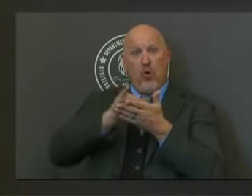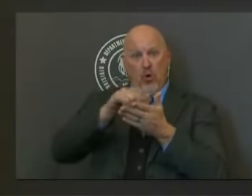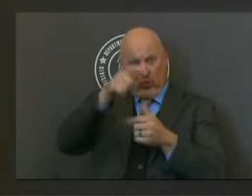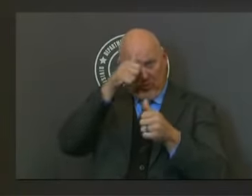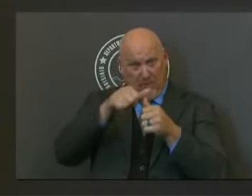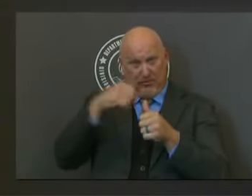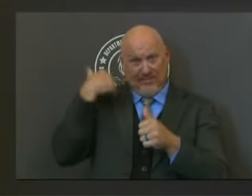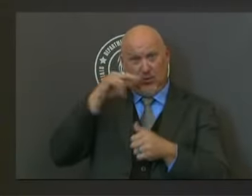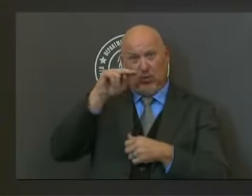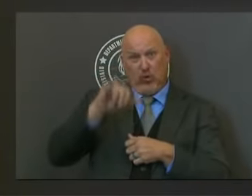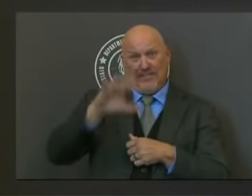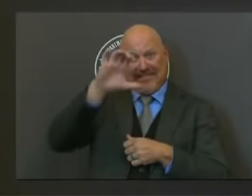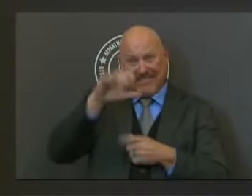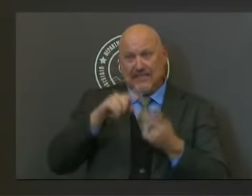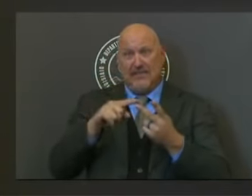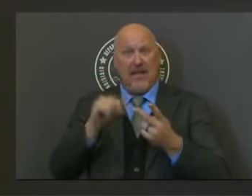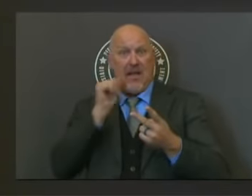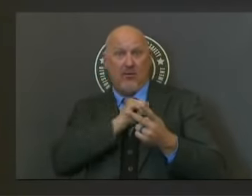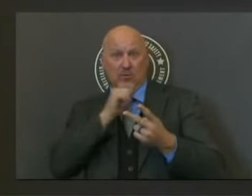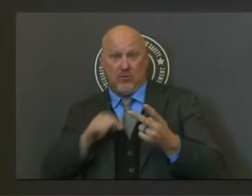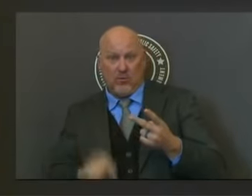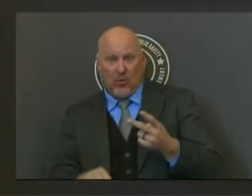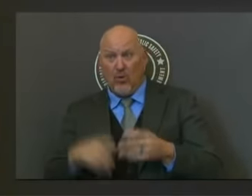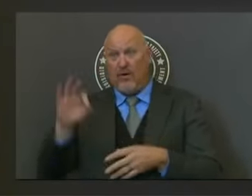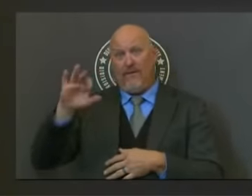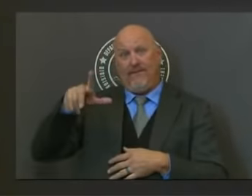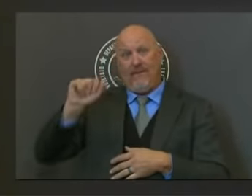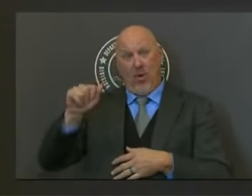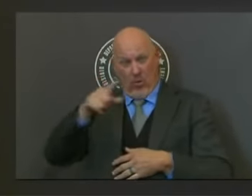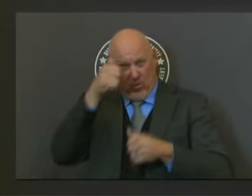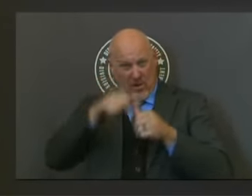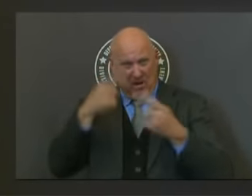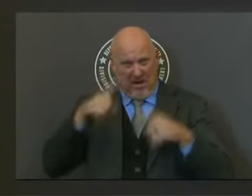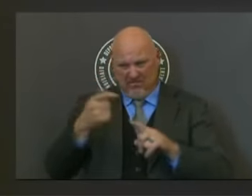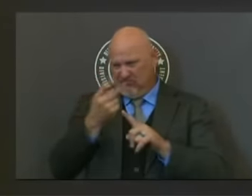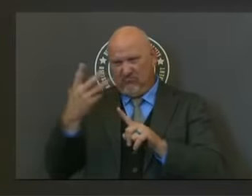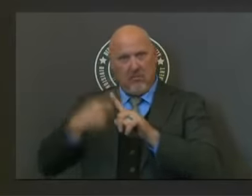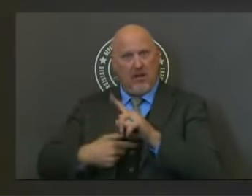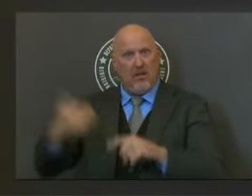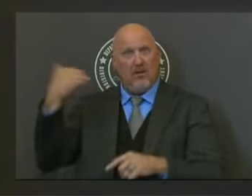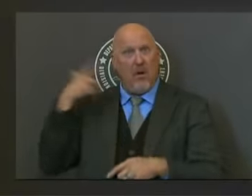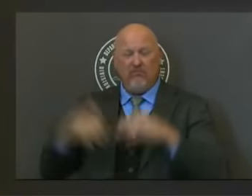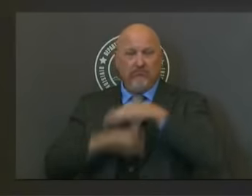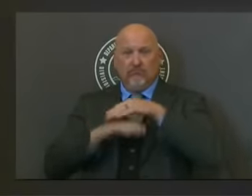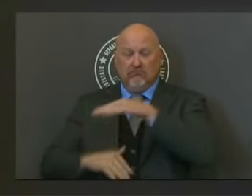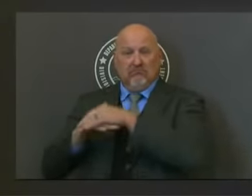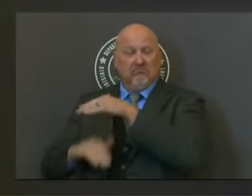and all across the globe we know we don't want to get to